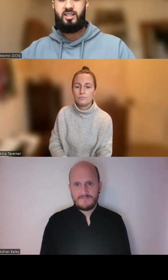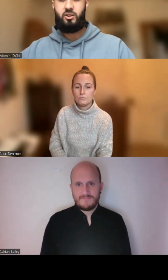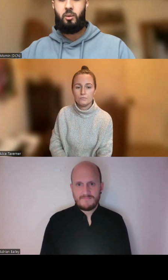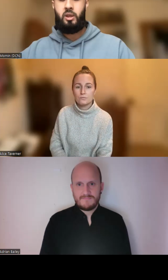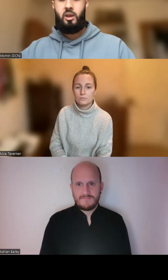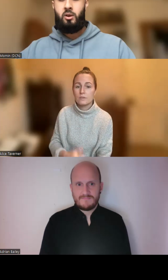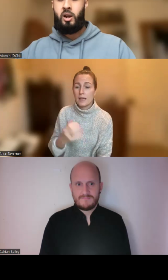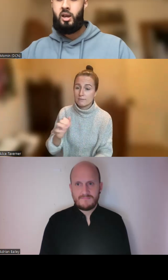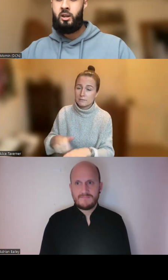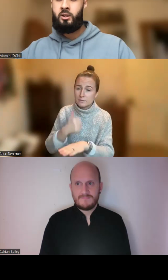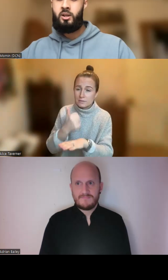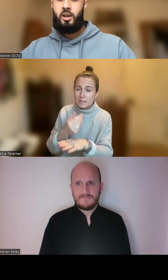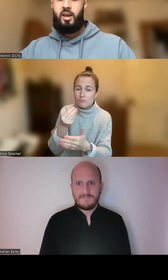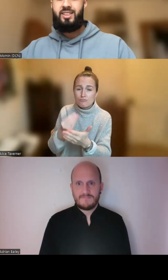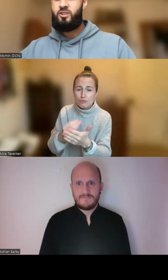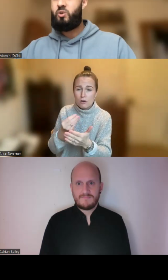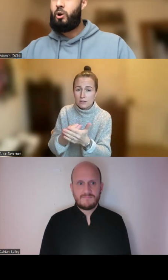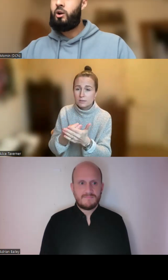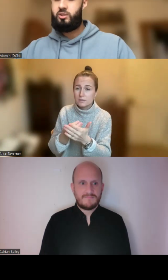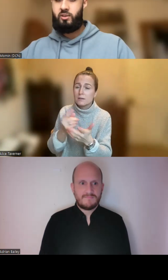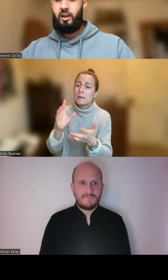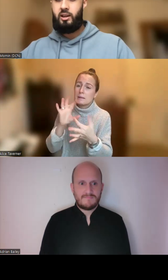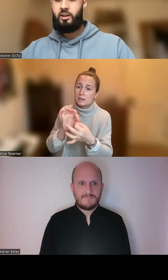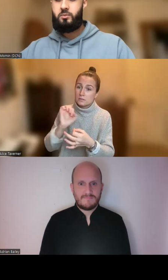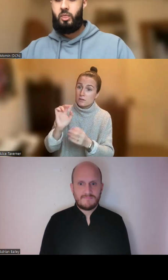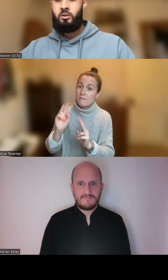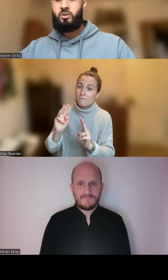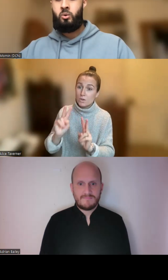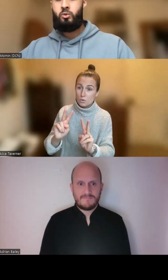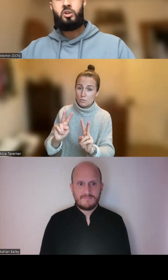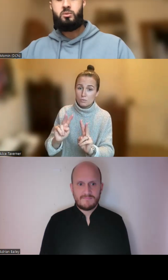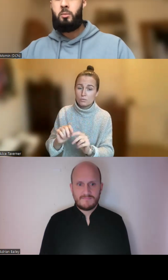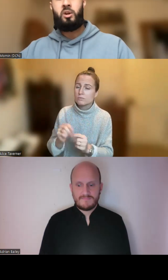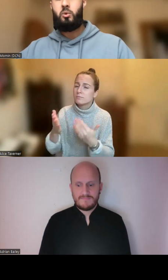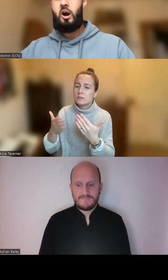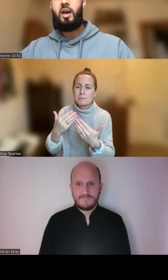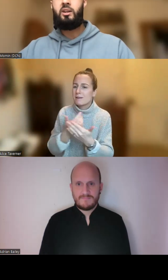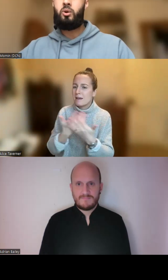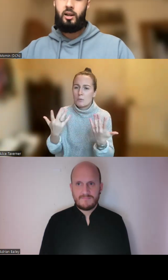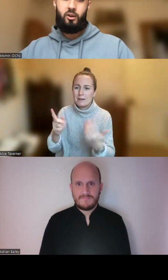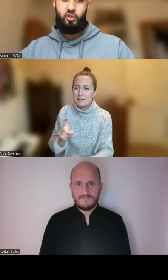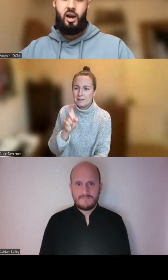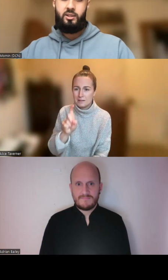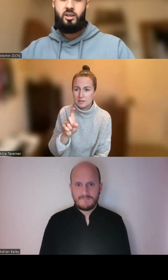and Instagram. This is regardless of getting clicks. You can spend money without anyone clicking on your ads